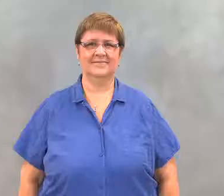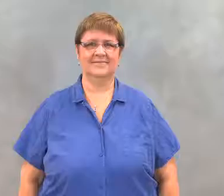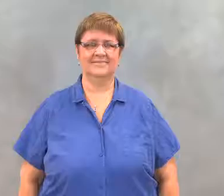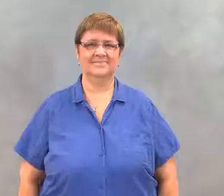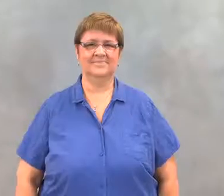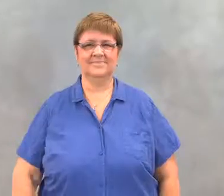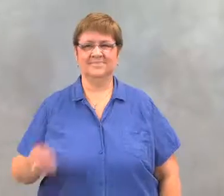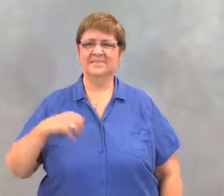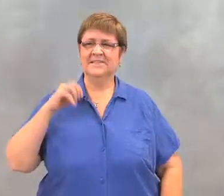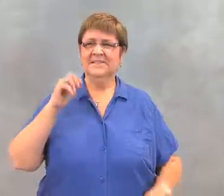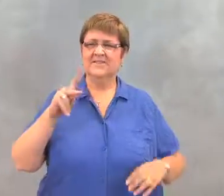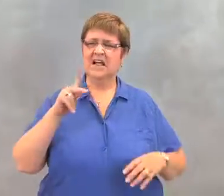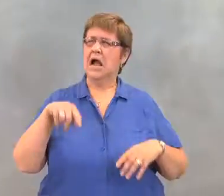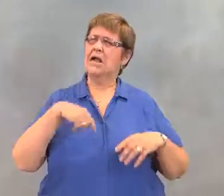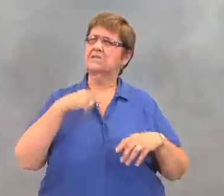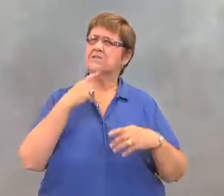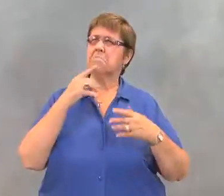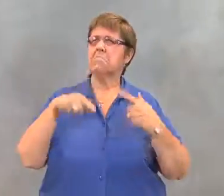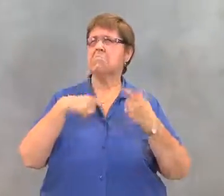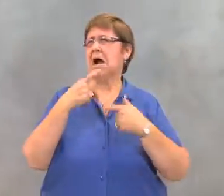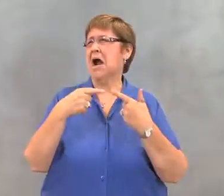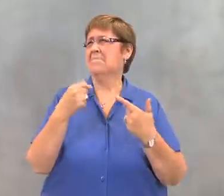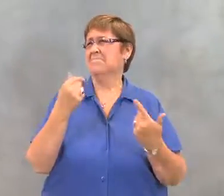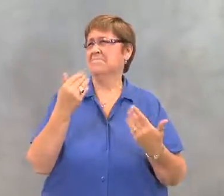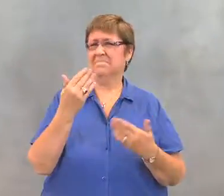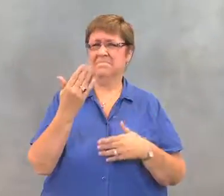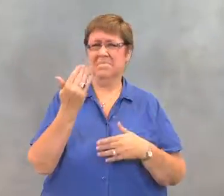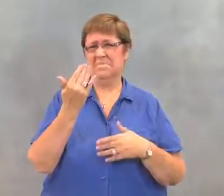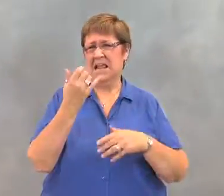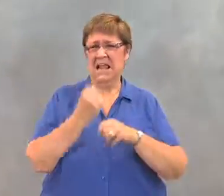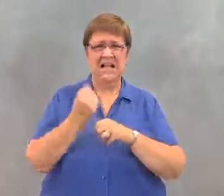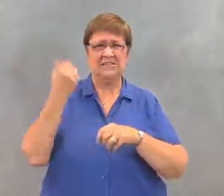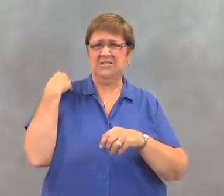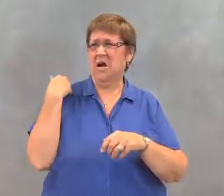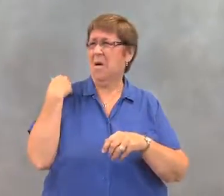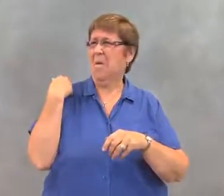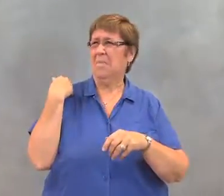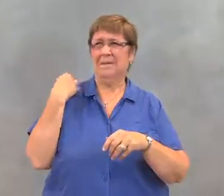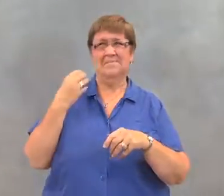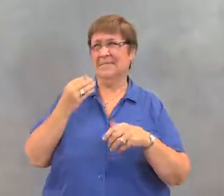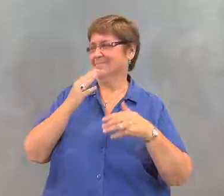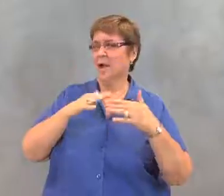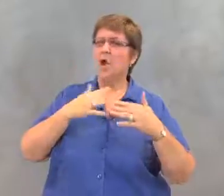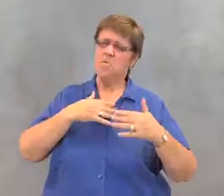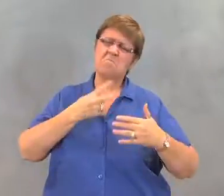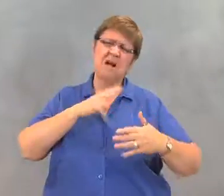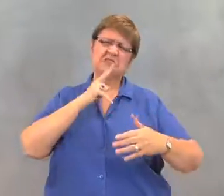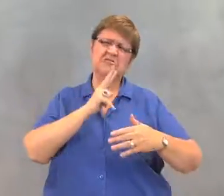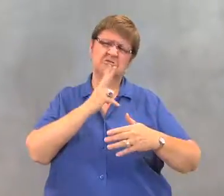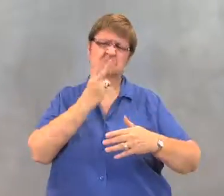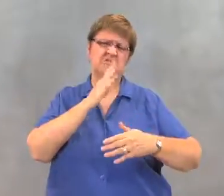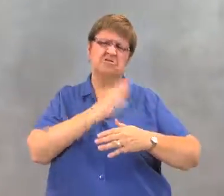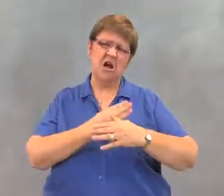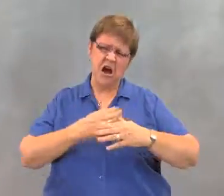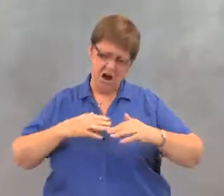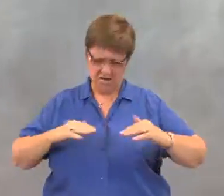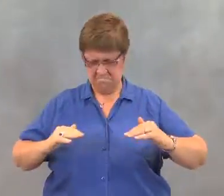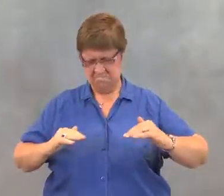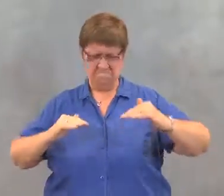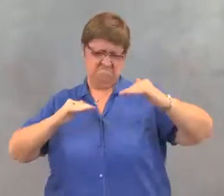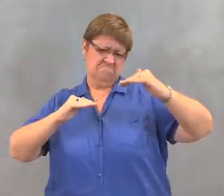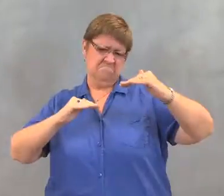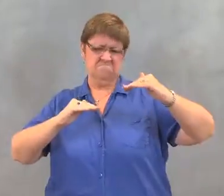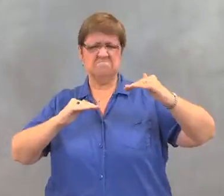Ok, this happened about 15 years ago, maybe longer.